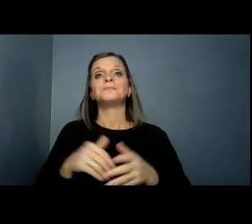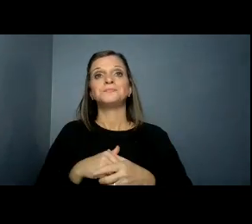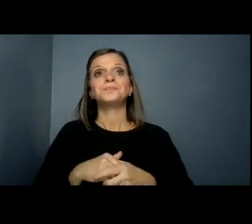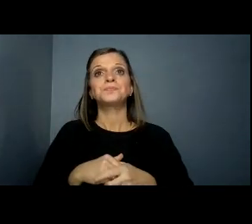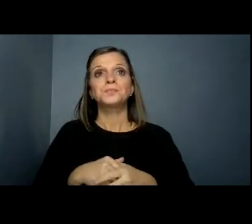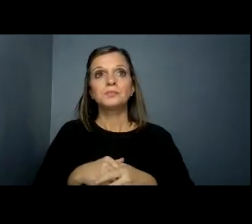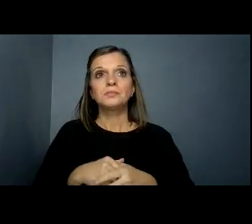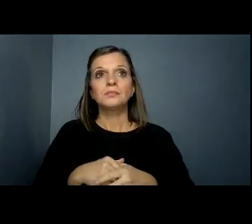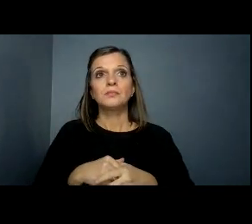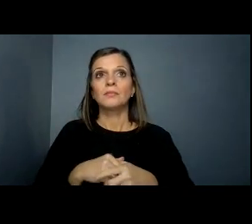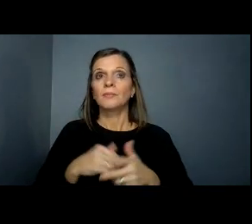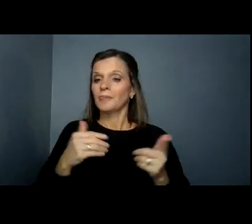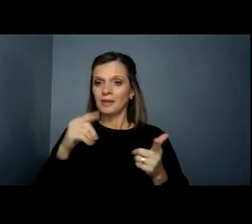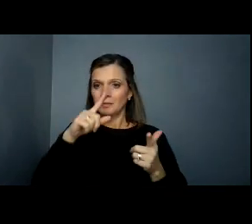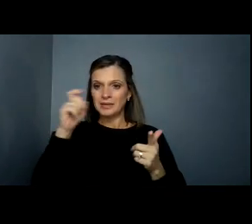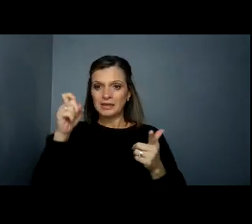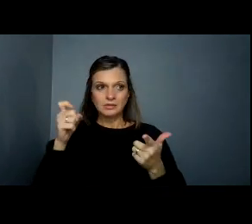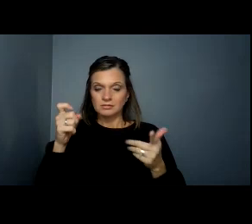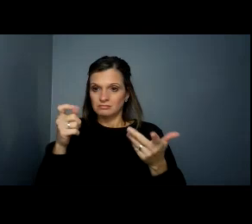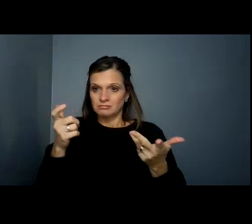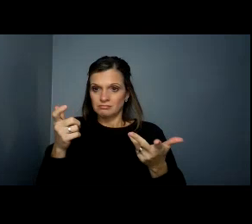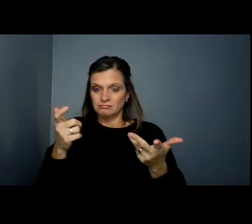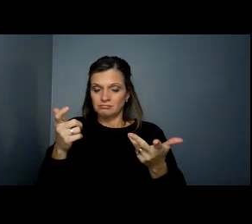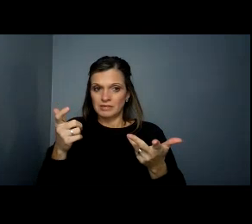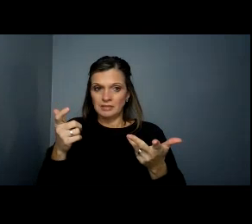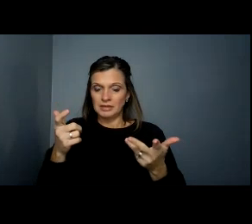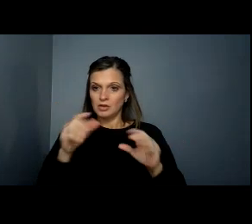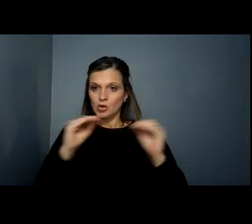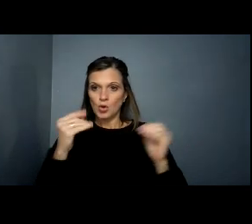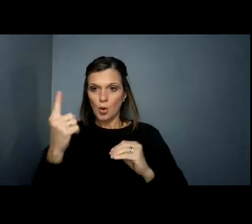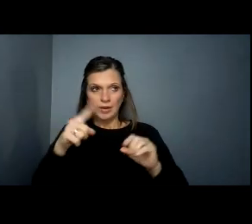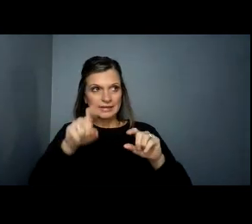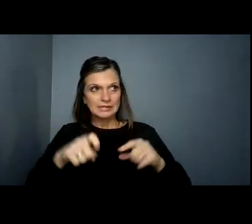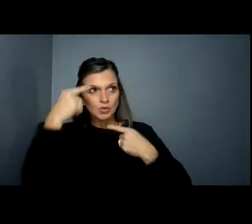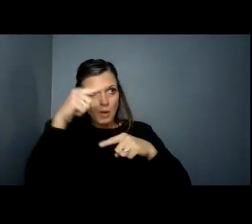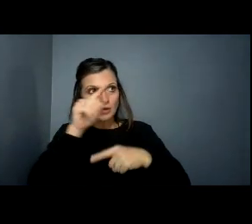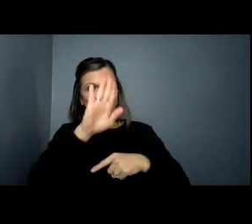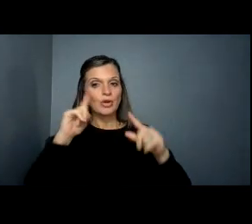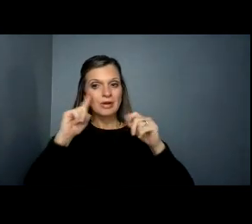because there's nothing they can do. So that would be what we would call a